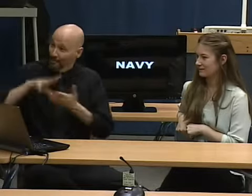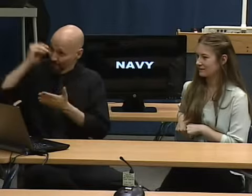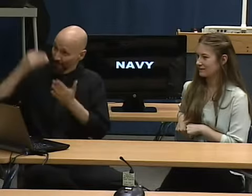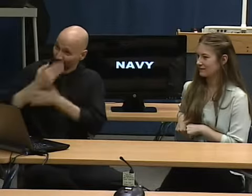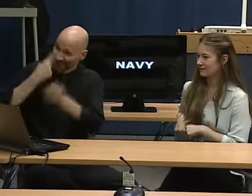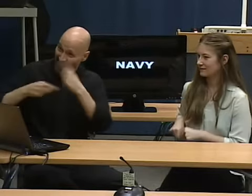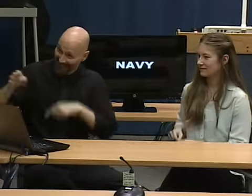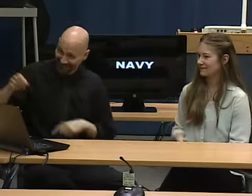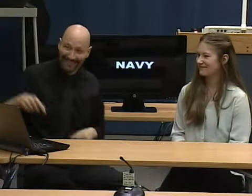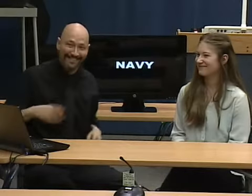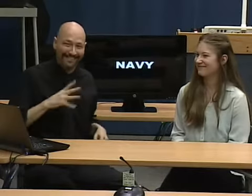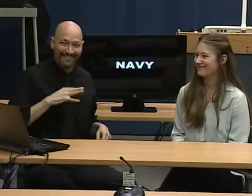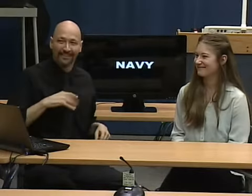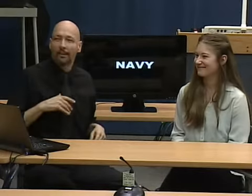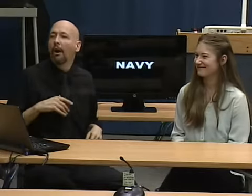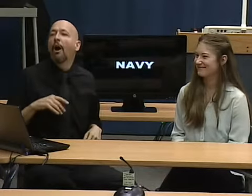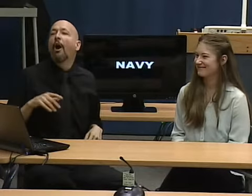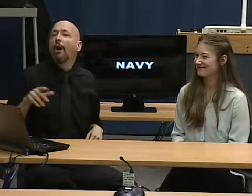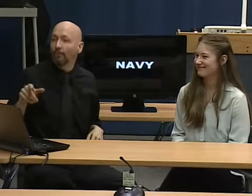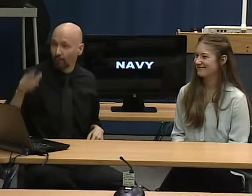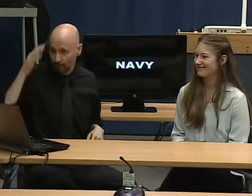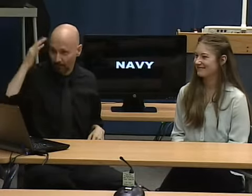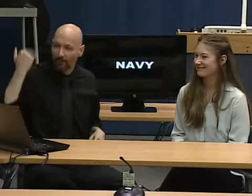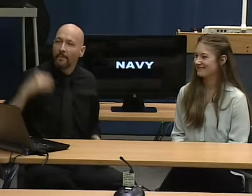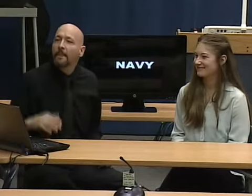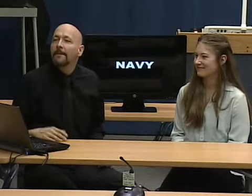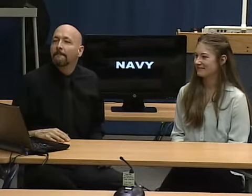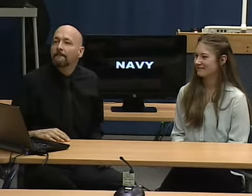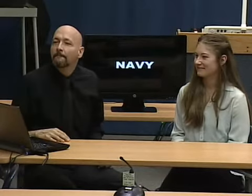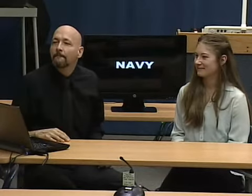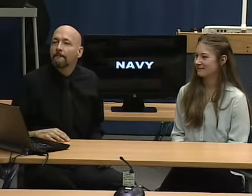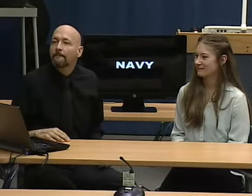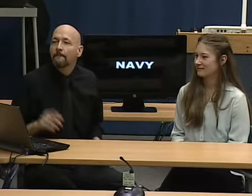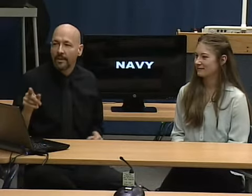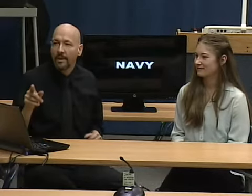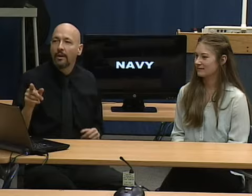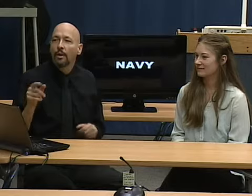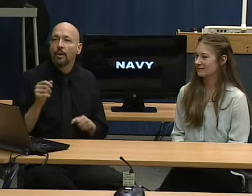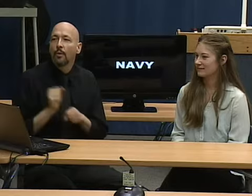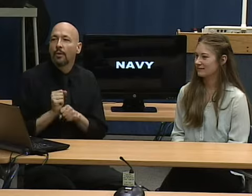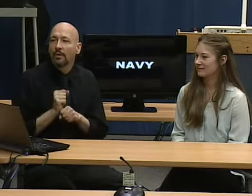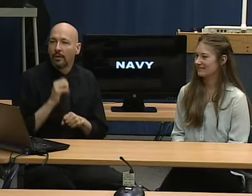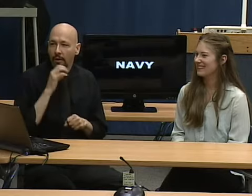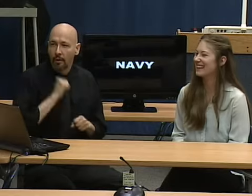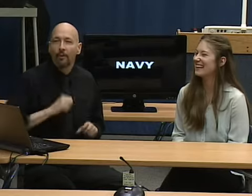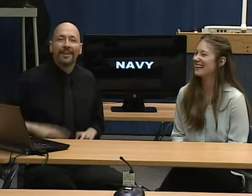Ah, you learned a new sign! Cool. Oh, you... You worked old...